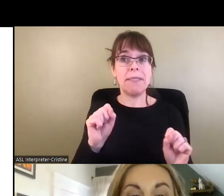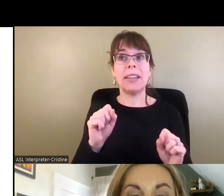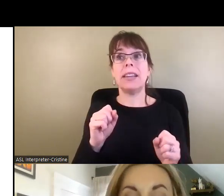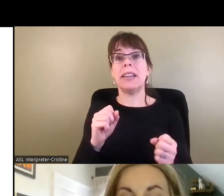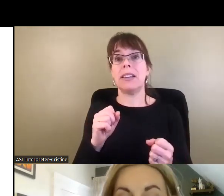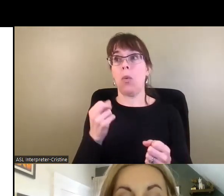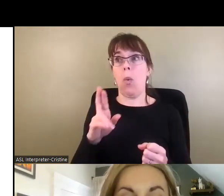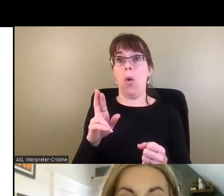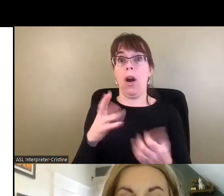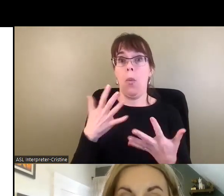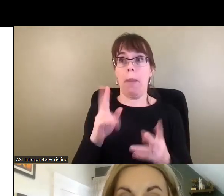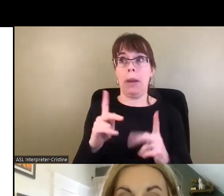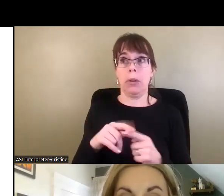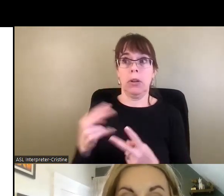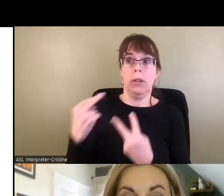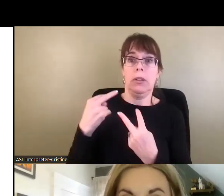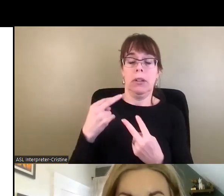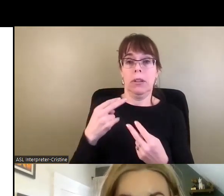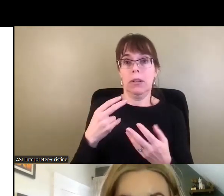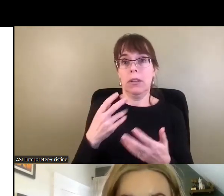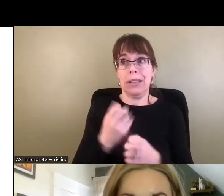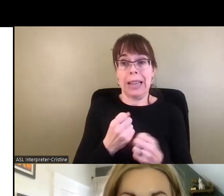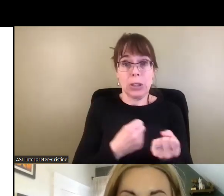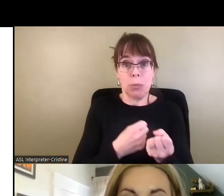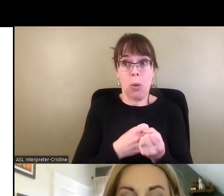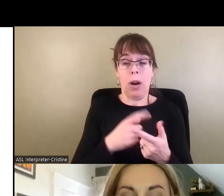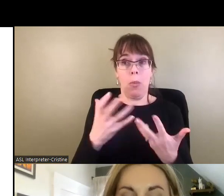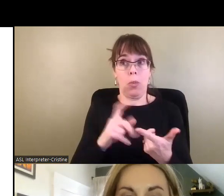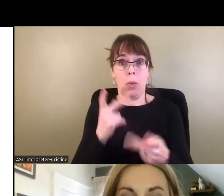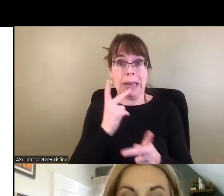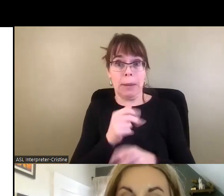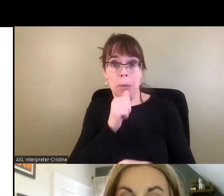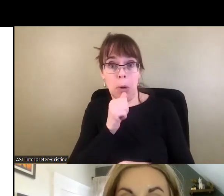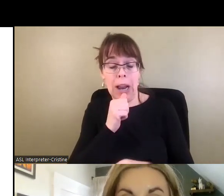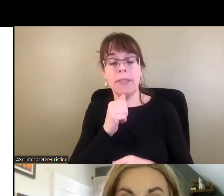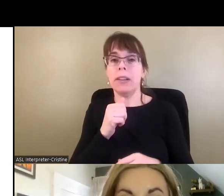public in any way to try to receive support for this type of care, it can be really difficult.